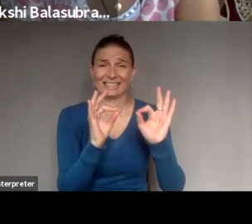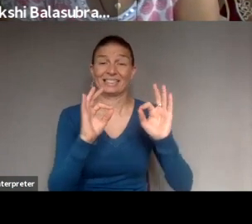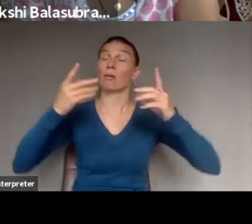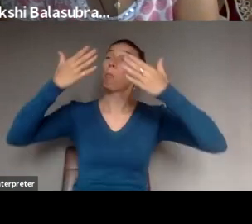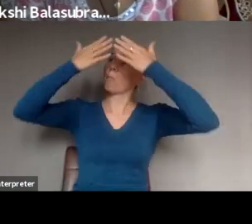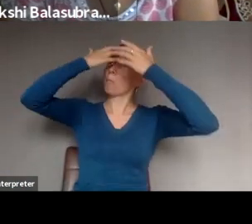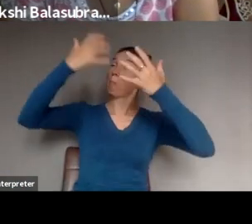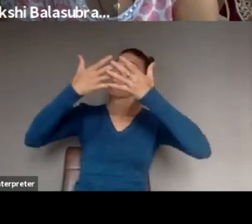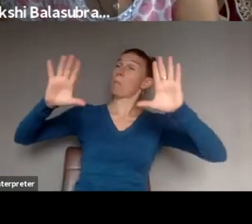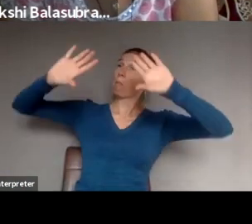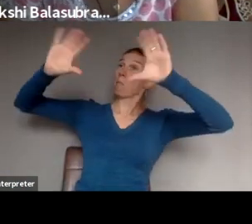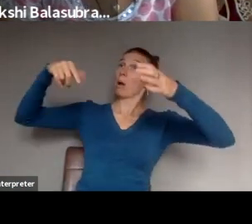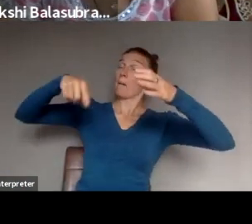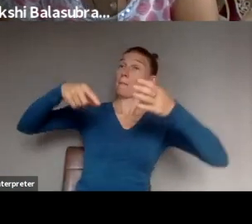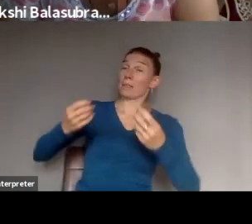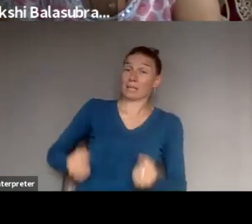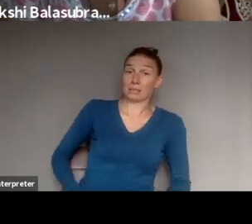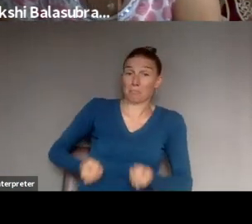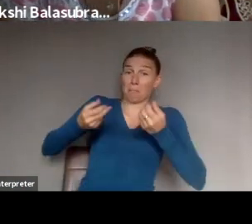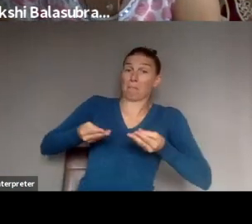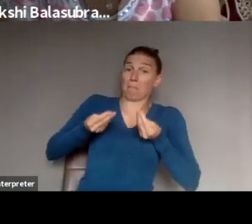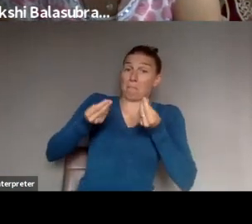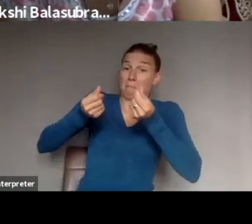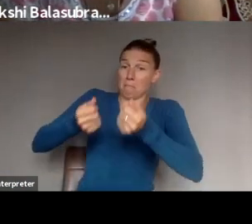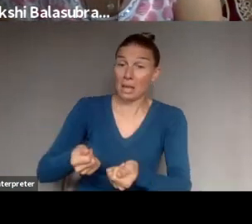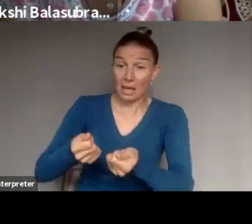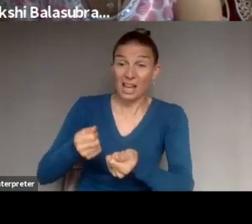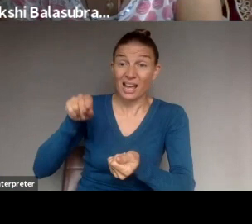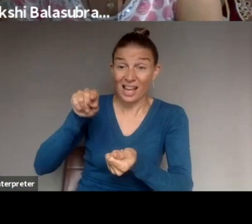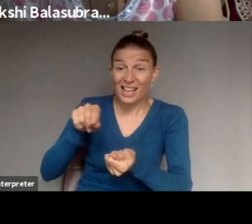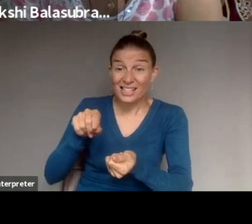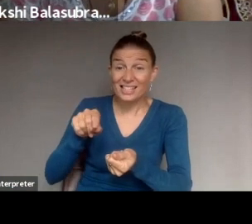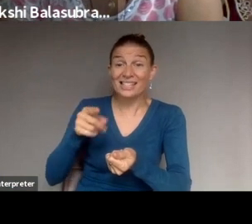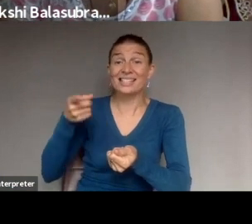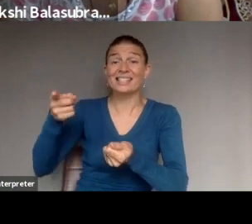employment and education put together amounted to only 0, 04% of GDP.